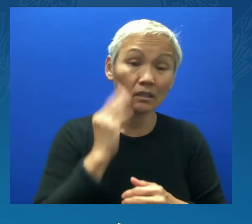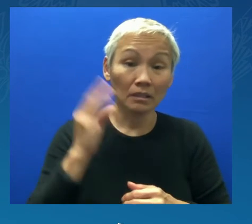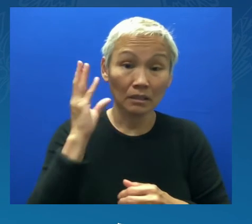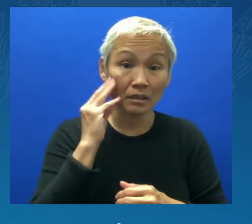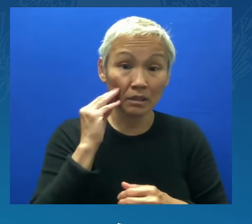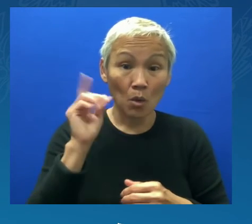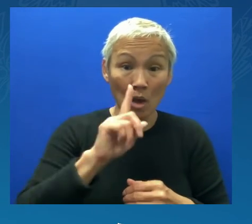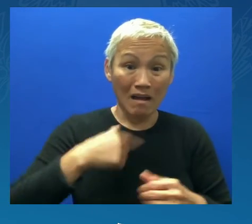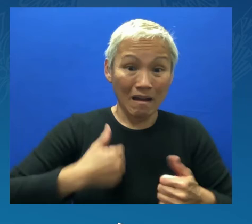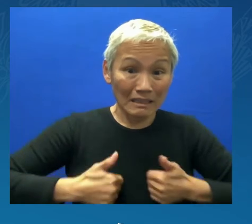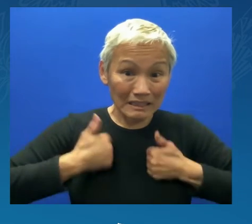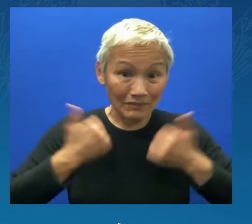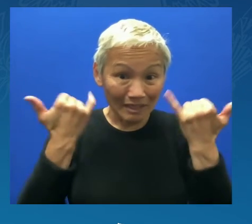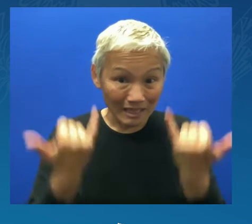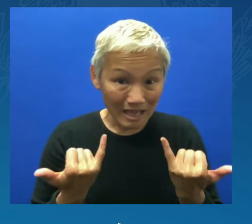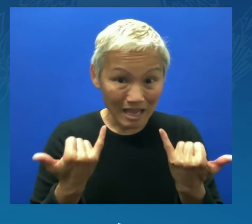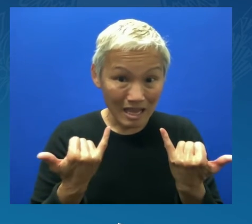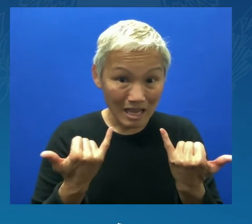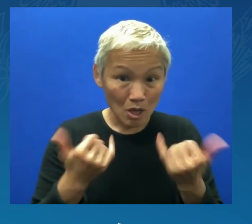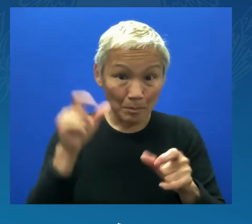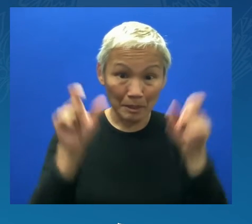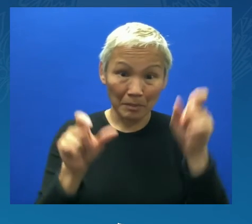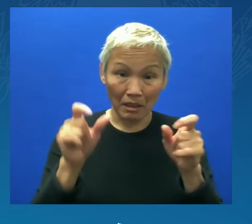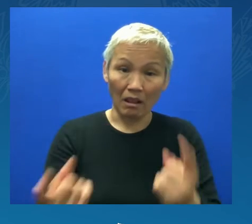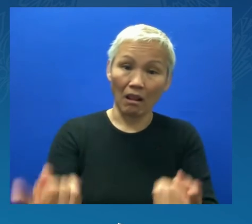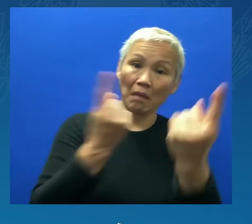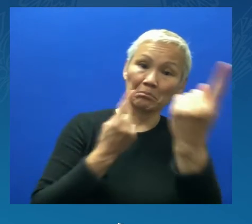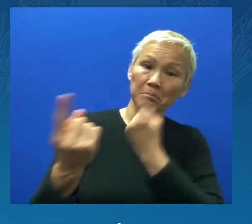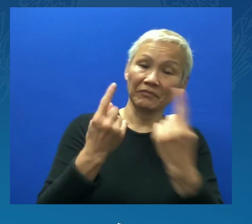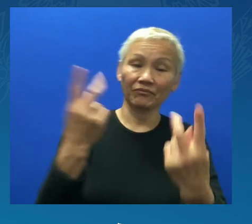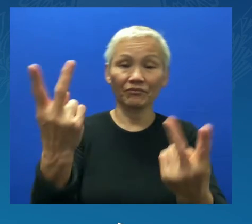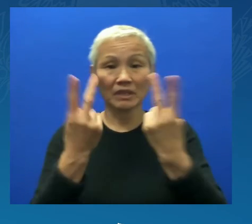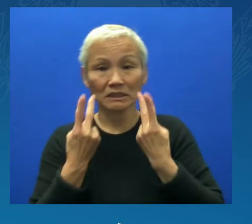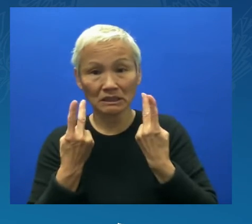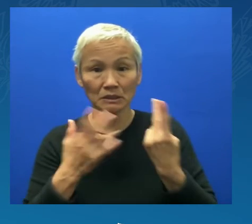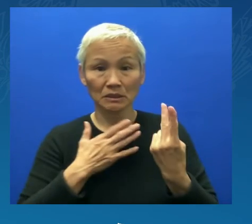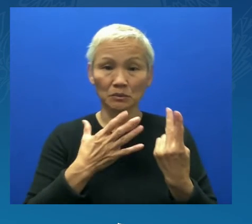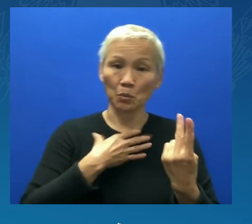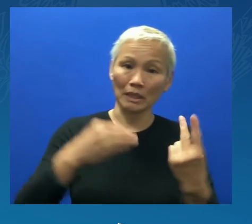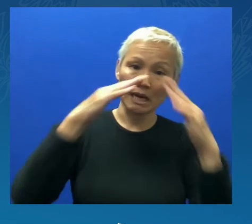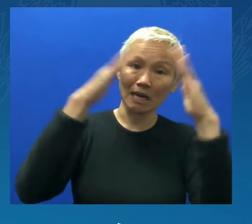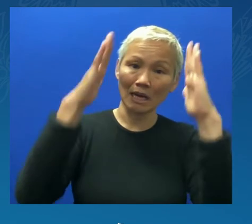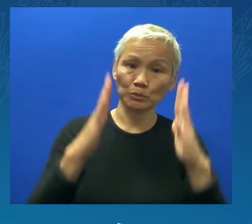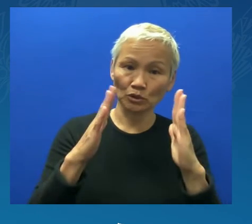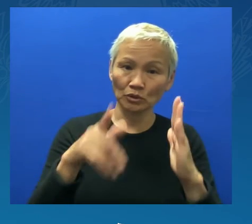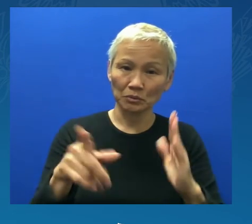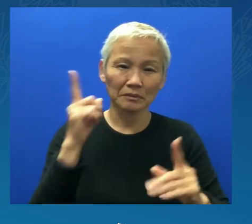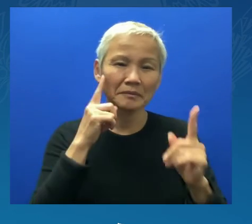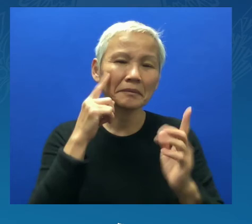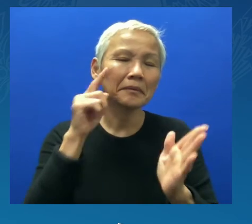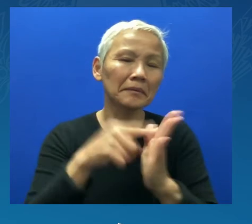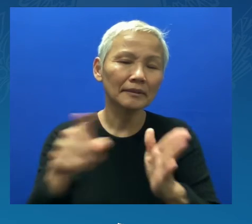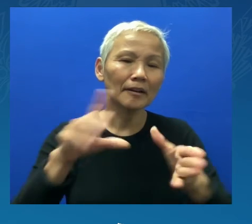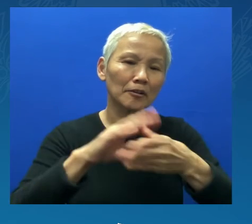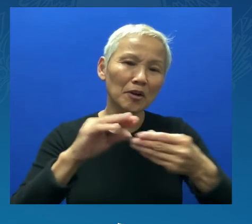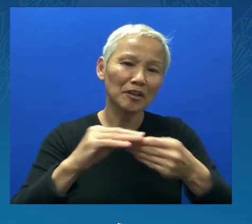And one of the first people -- you'll appreciate this -- early on in the first -- in the first year